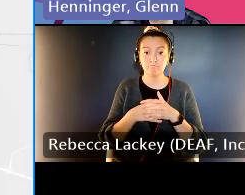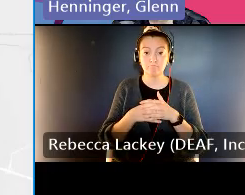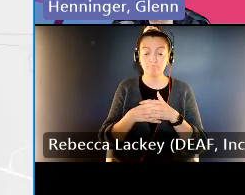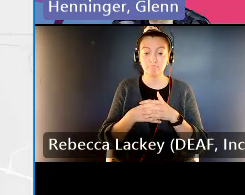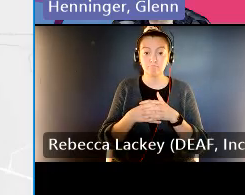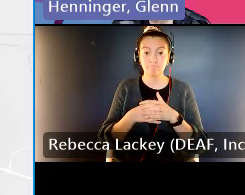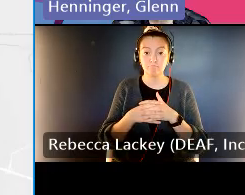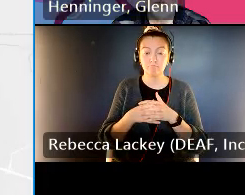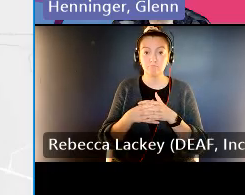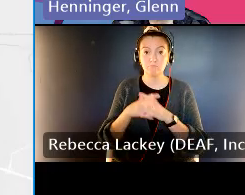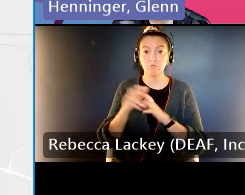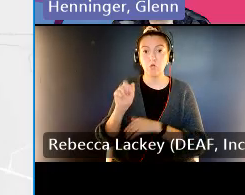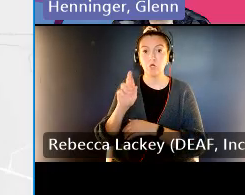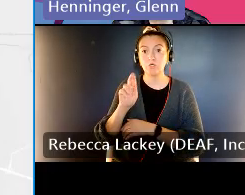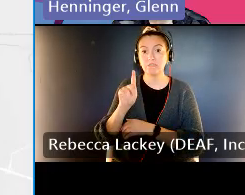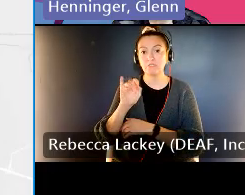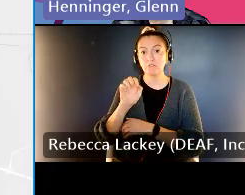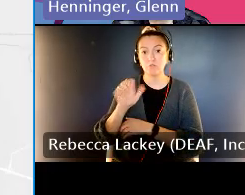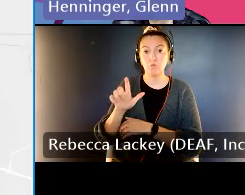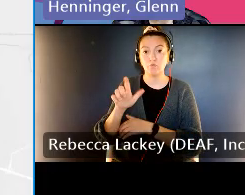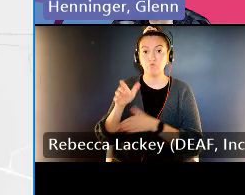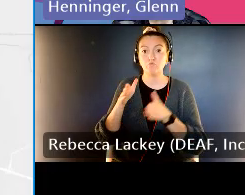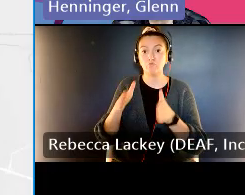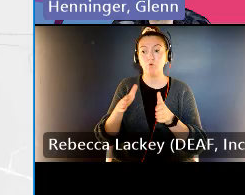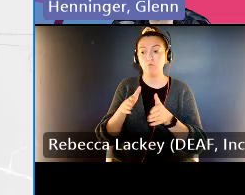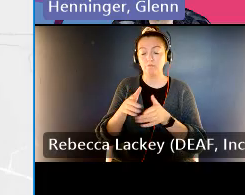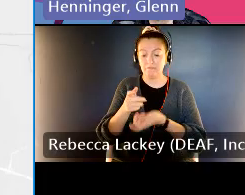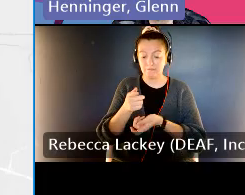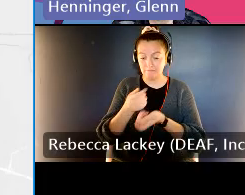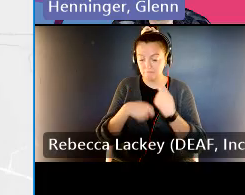system which goes throughout the county, whether or not it's unincorporated or in